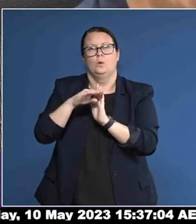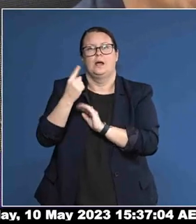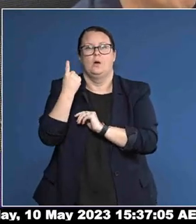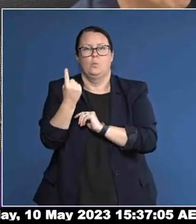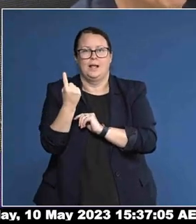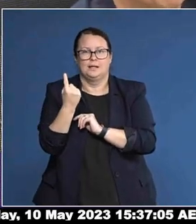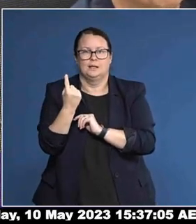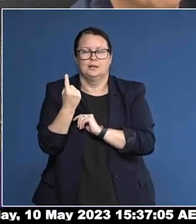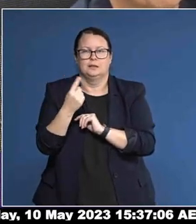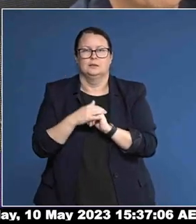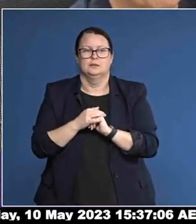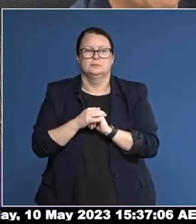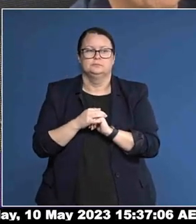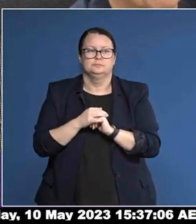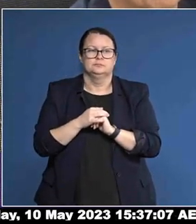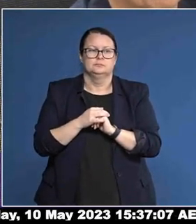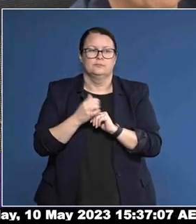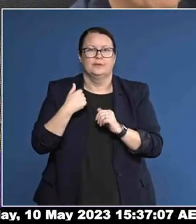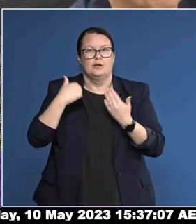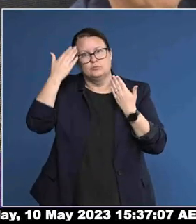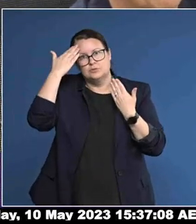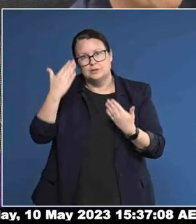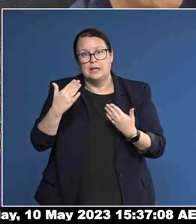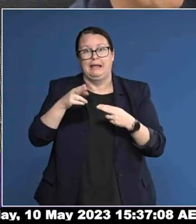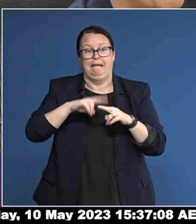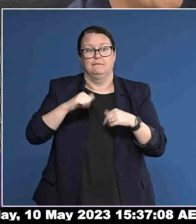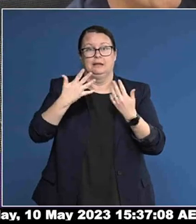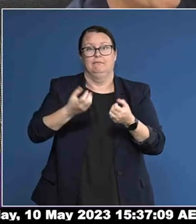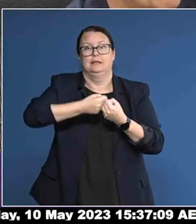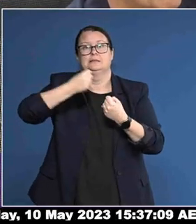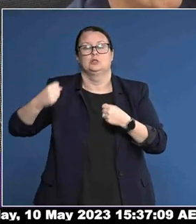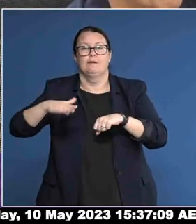In our respectful submission, if there is an extension of time in relation to proposed